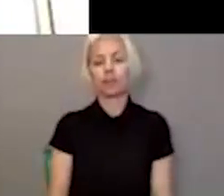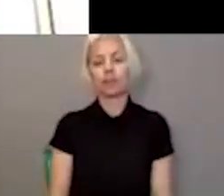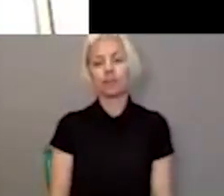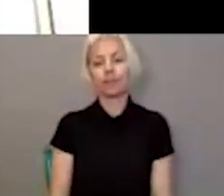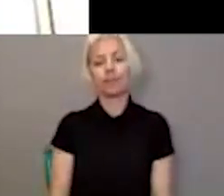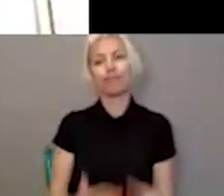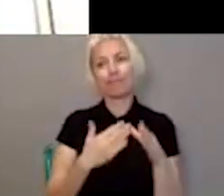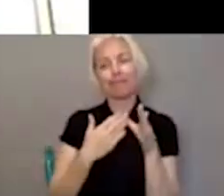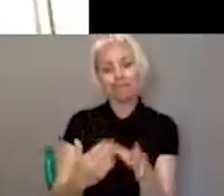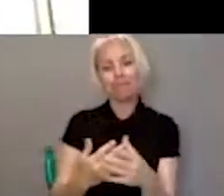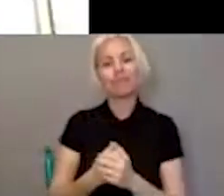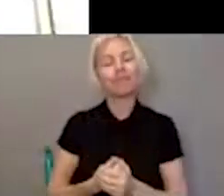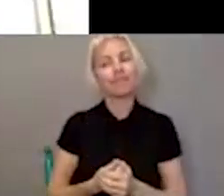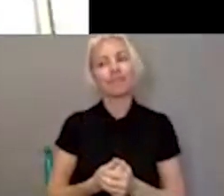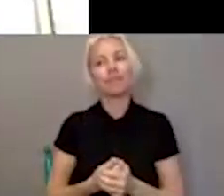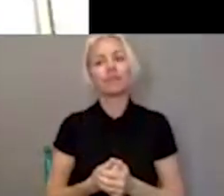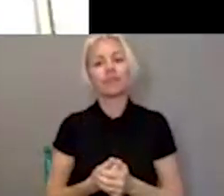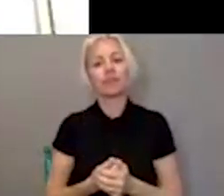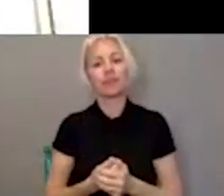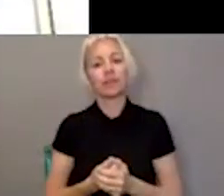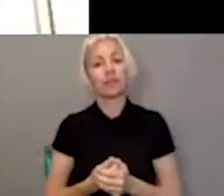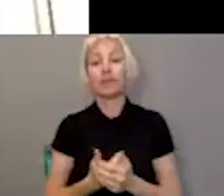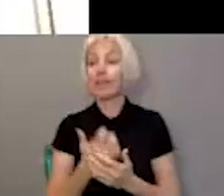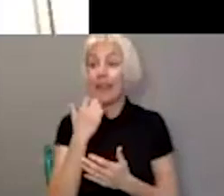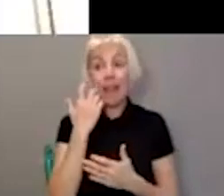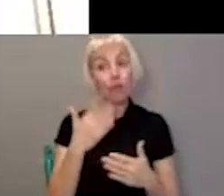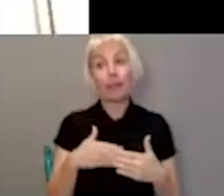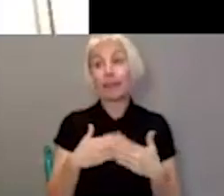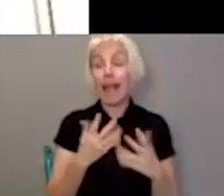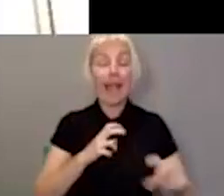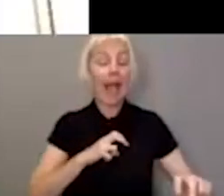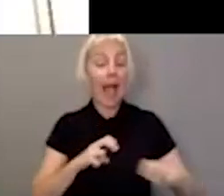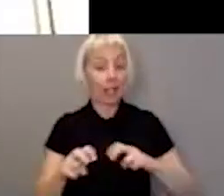every day that we do our actions. So the kids learn about seeing us be brave in that space